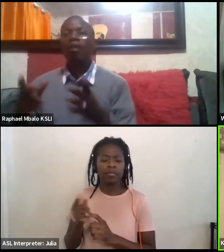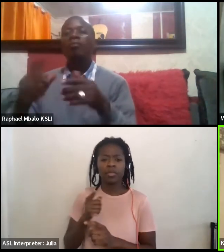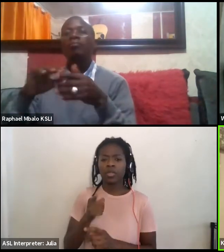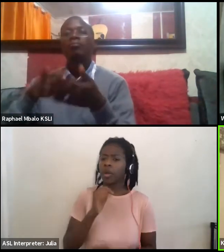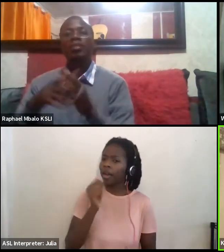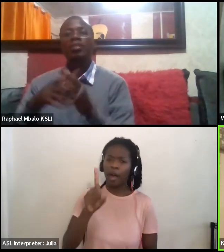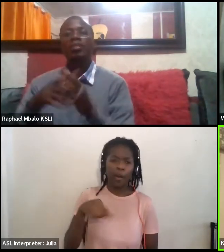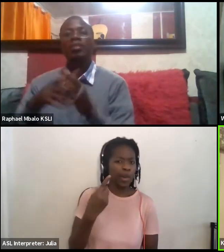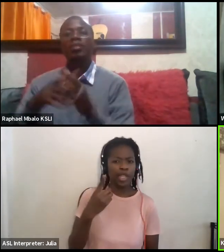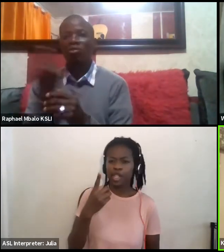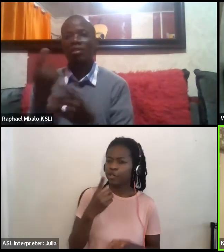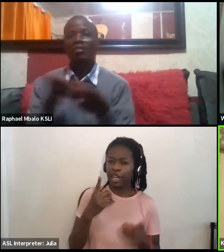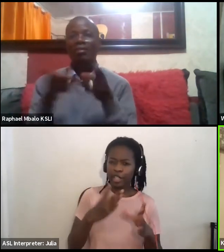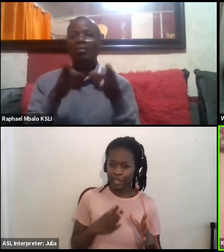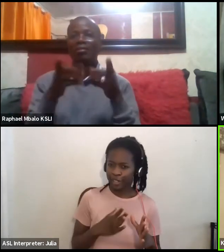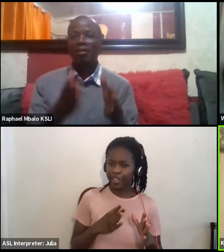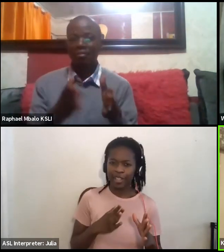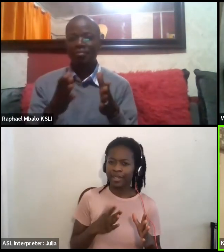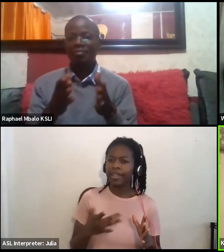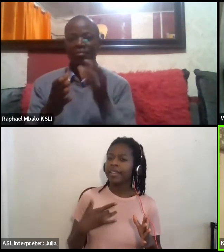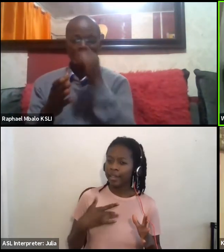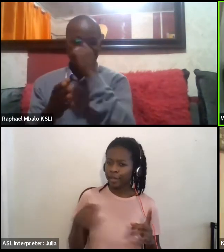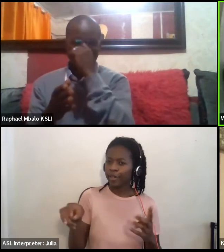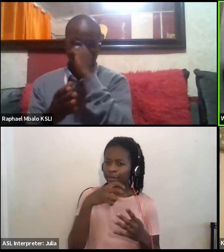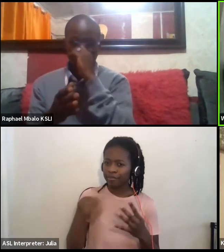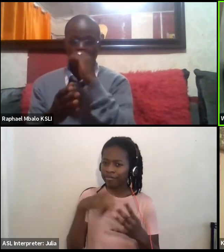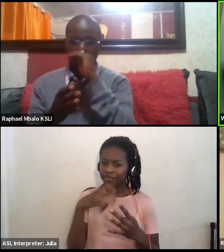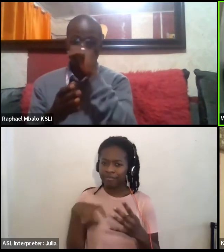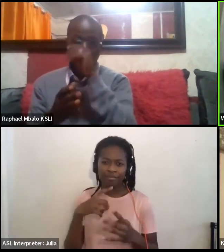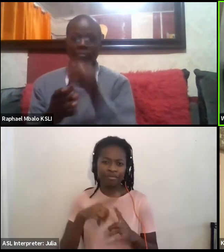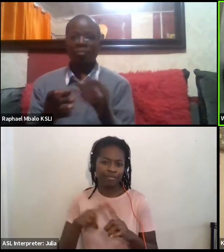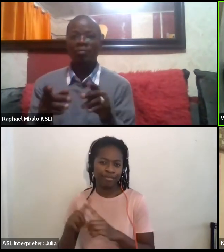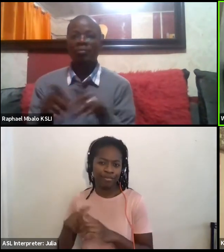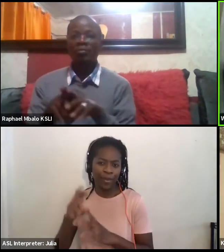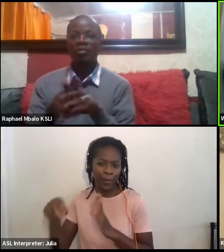You can't ever just be the director, I feel here specifically.